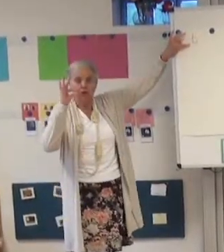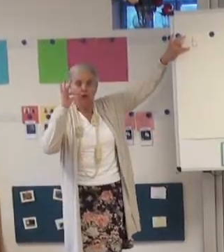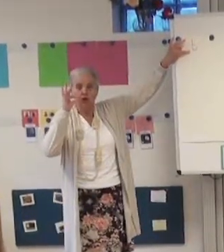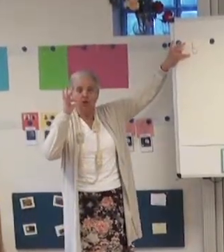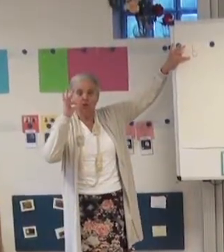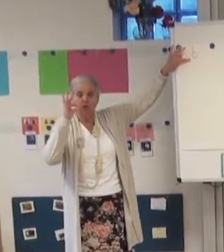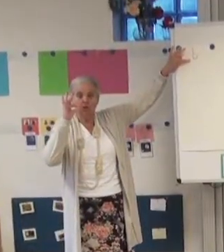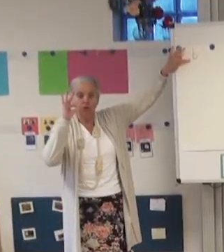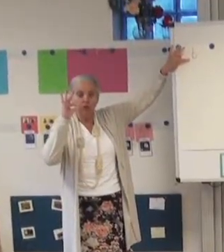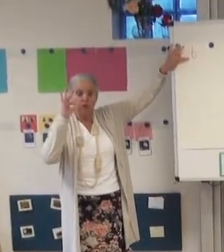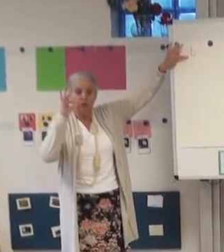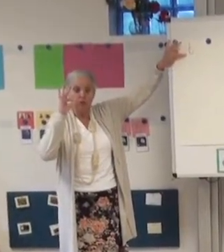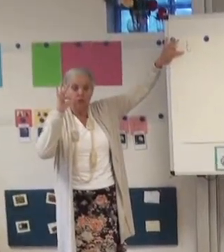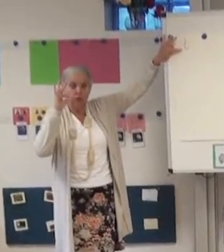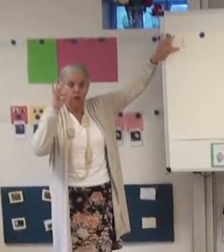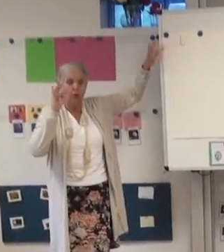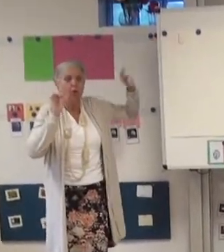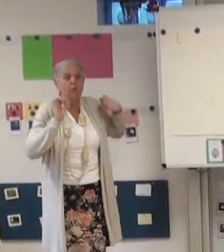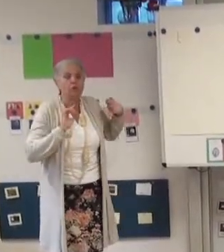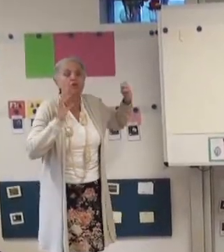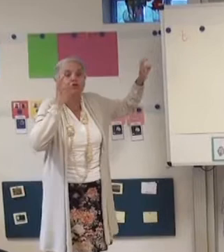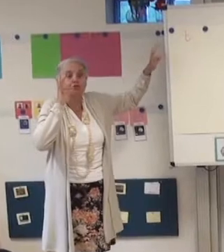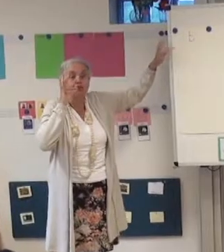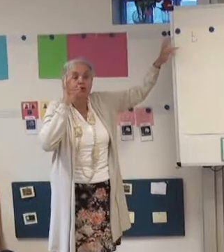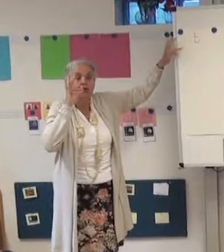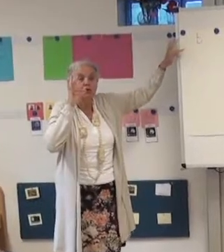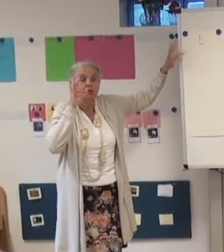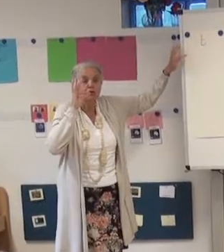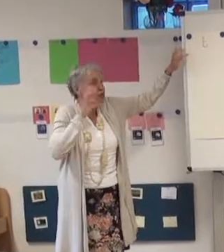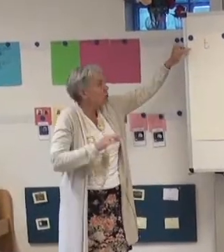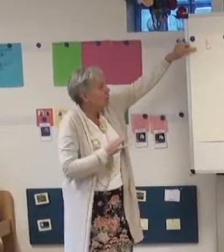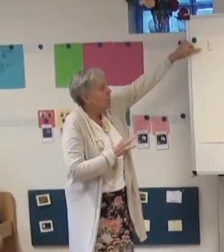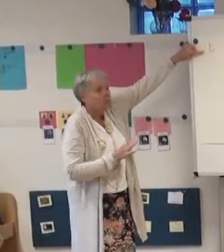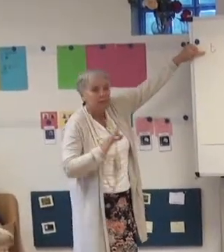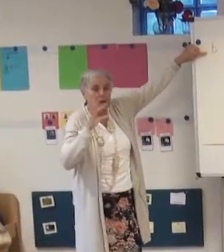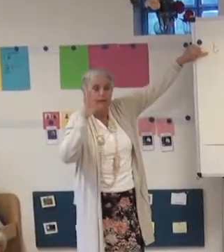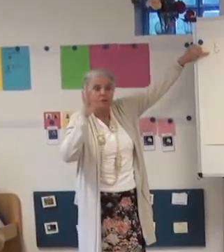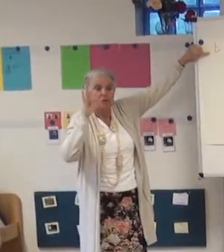This is a class for students with a SLI. A great deal of language is taught here.